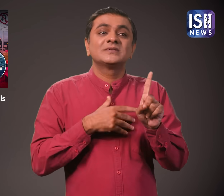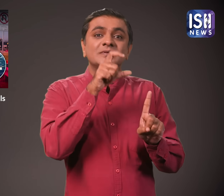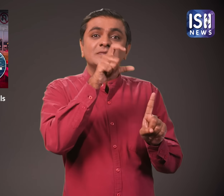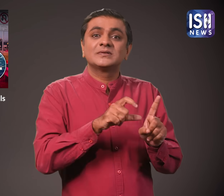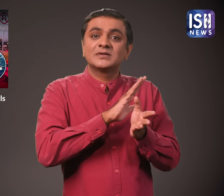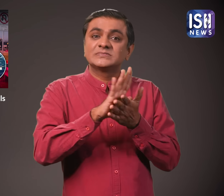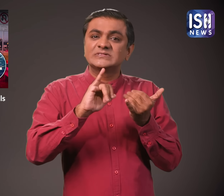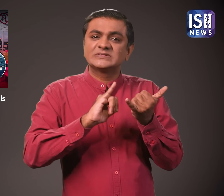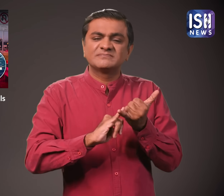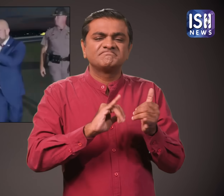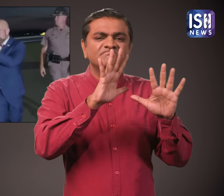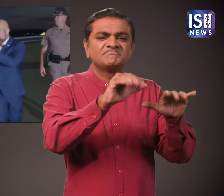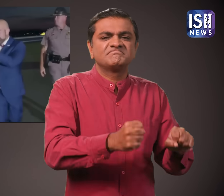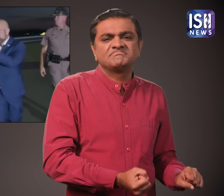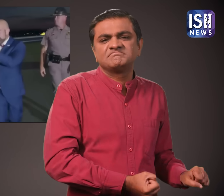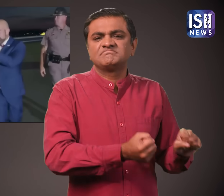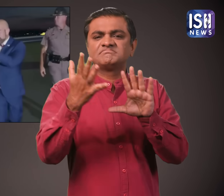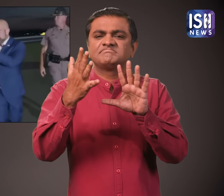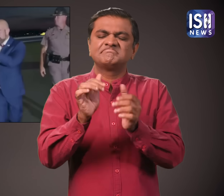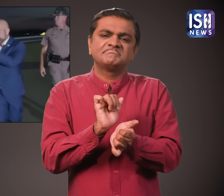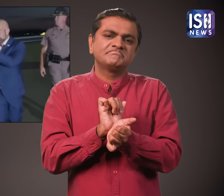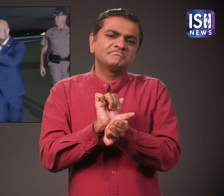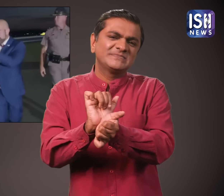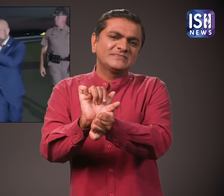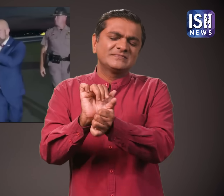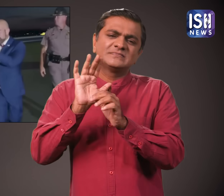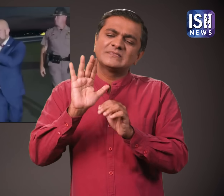Harjinder was then arrested.